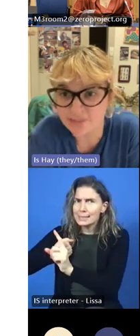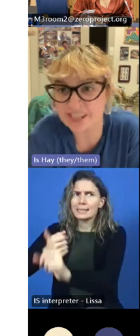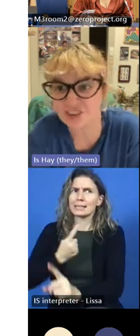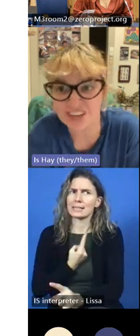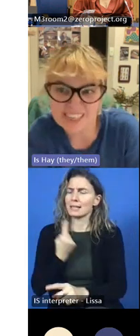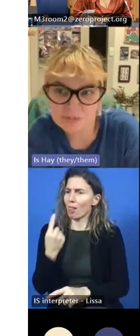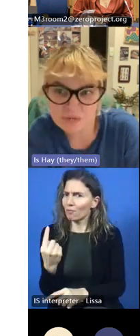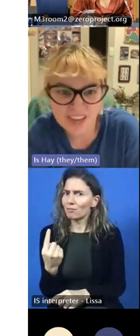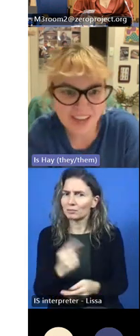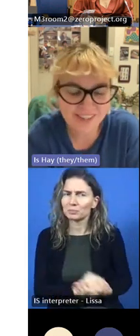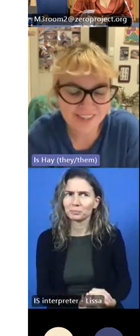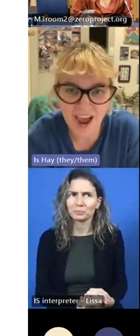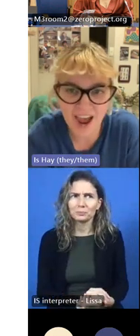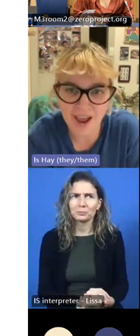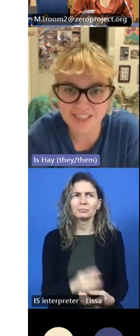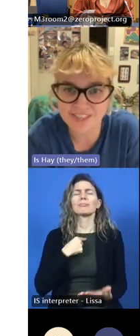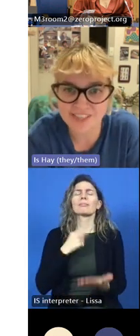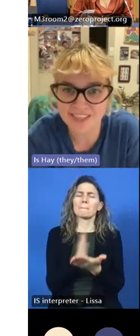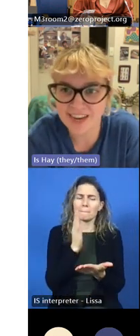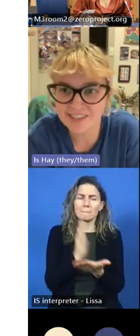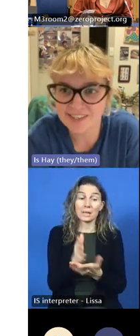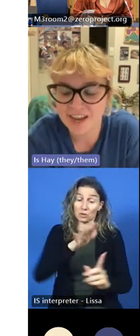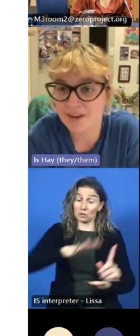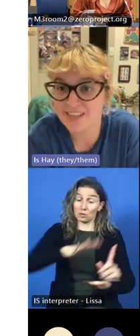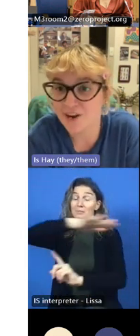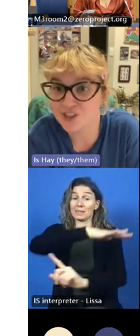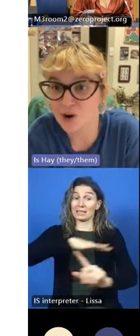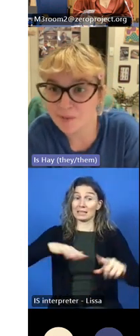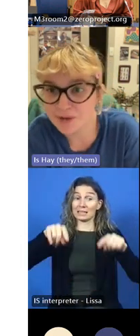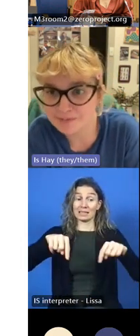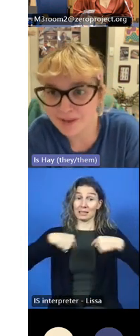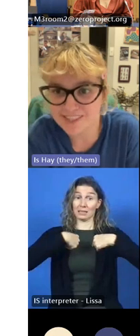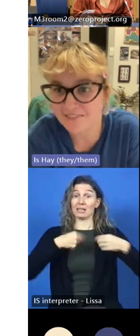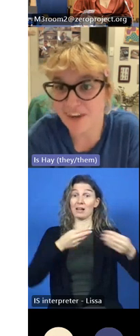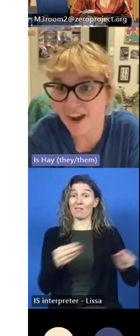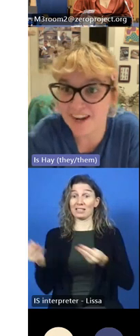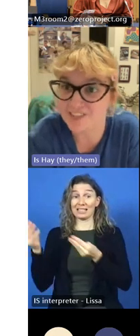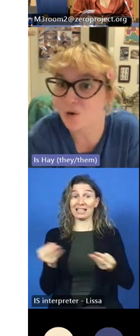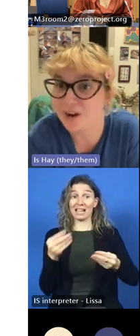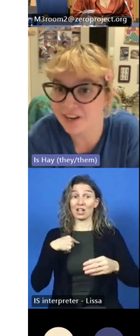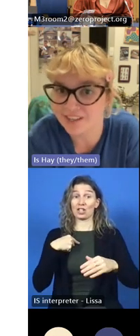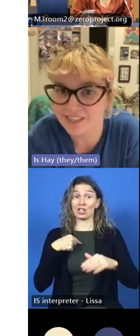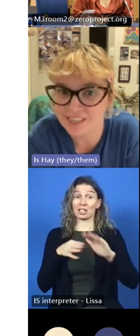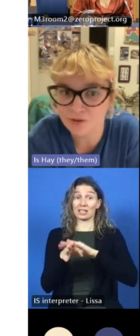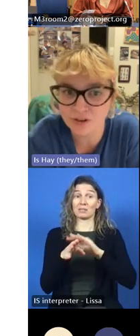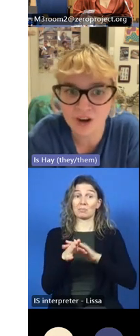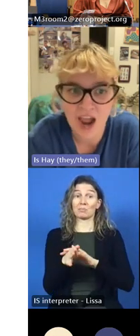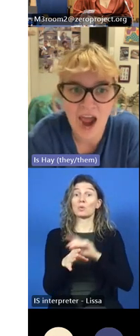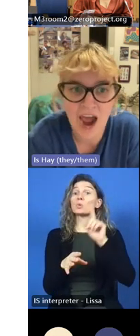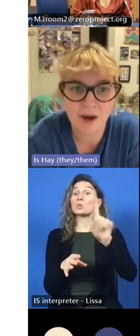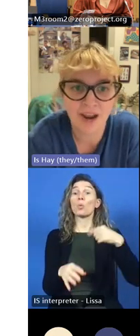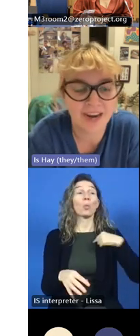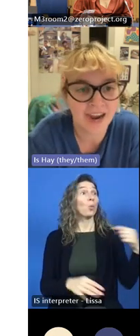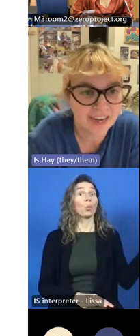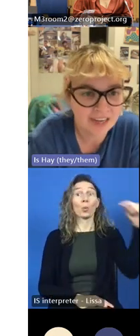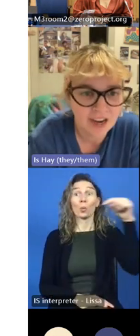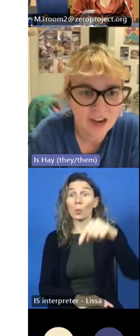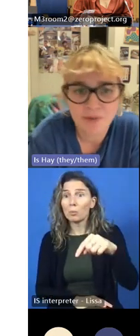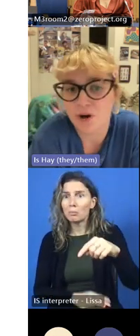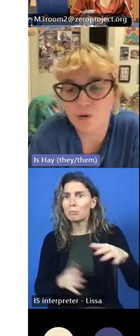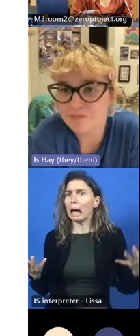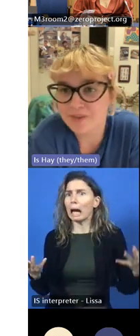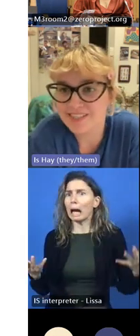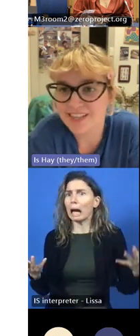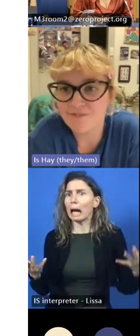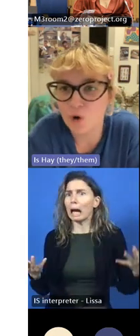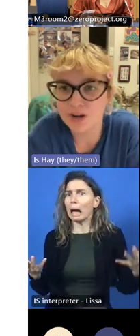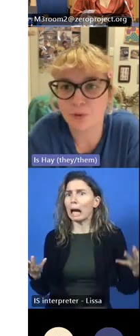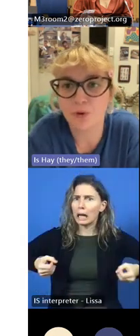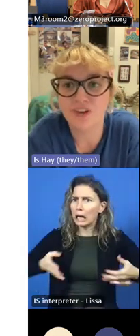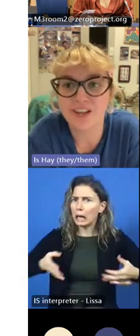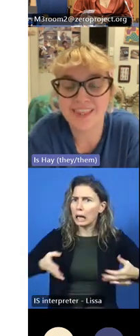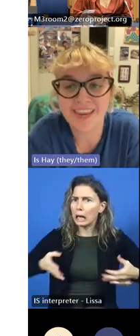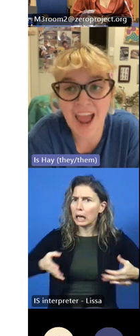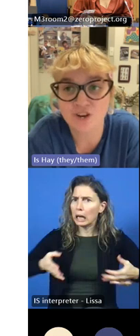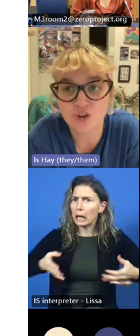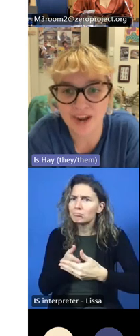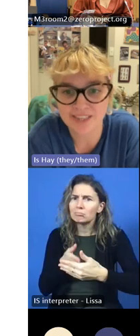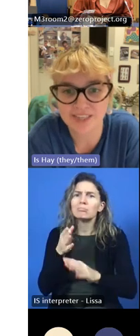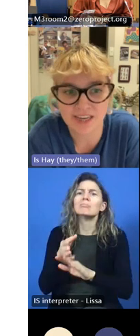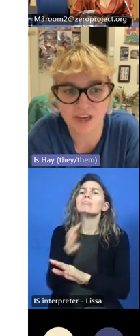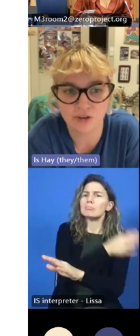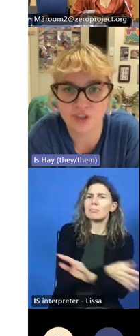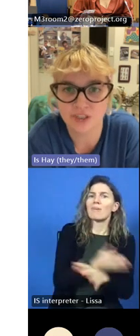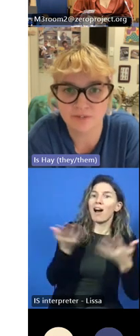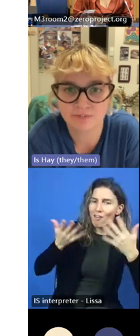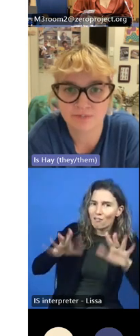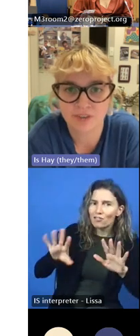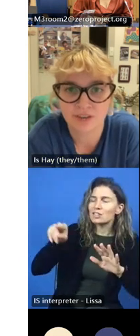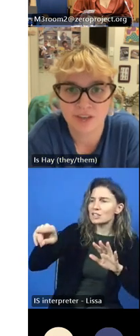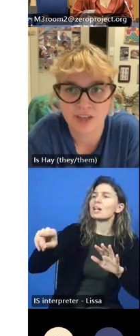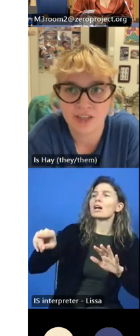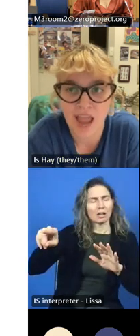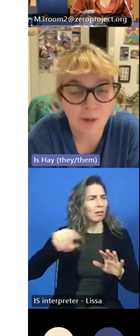the places are accessible and they have already proven that they can do access and inclusion.